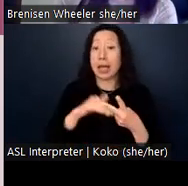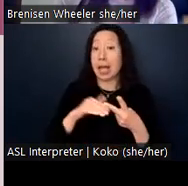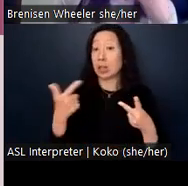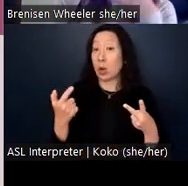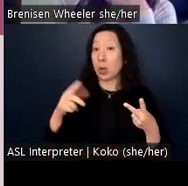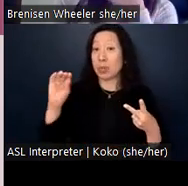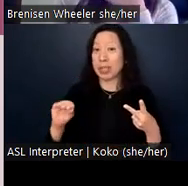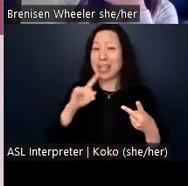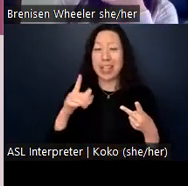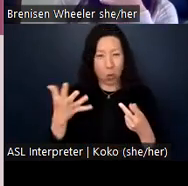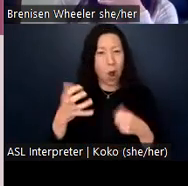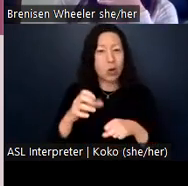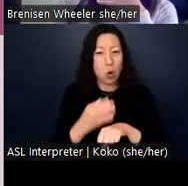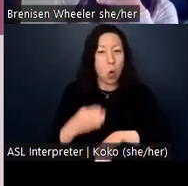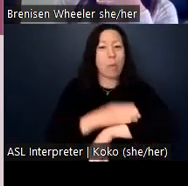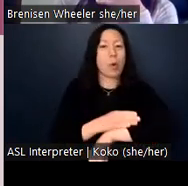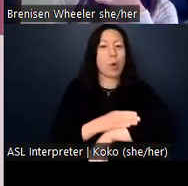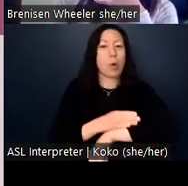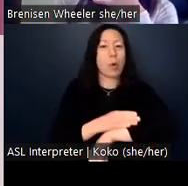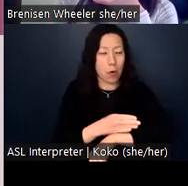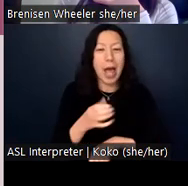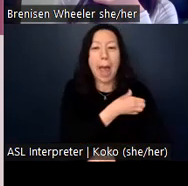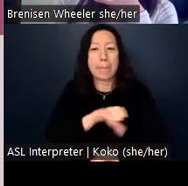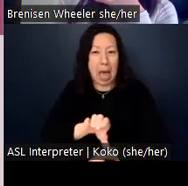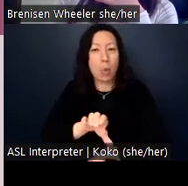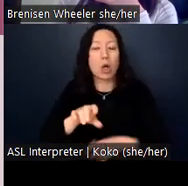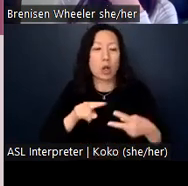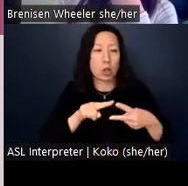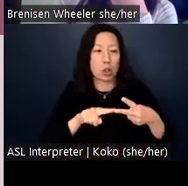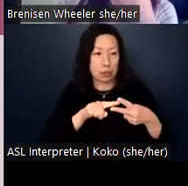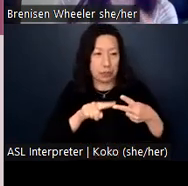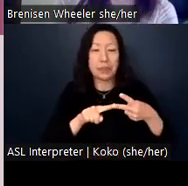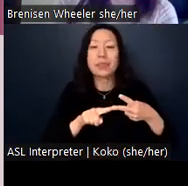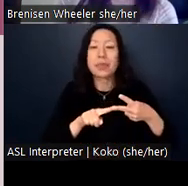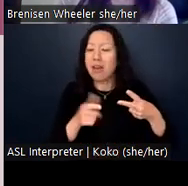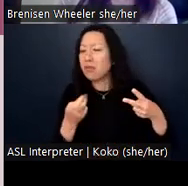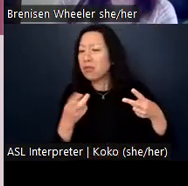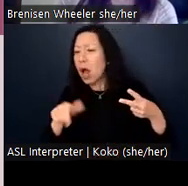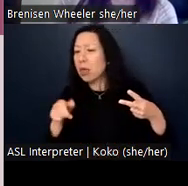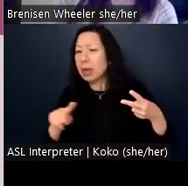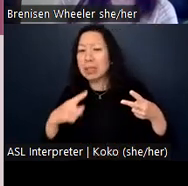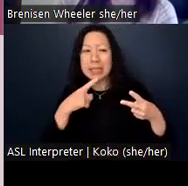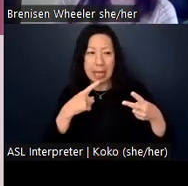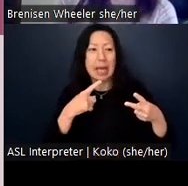you do. and then a couple of others. 13:20:55 Listen and refer as well. that's